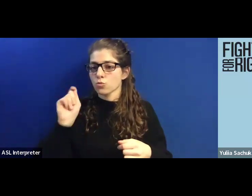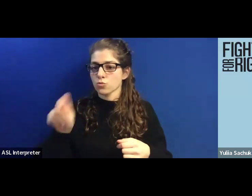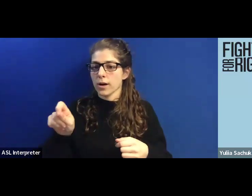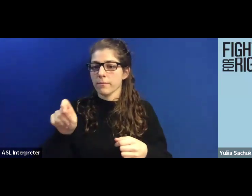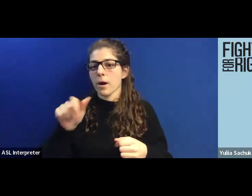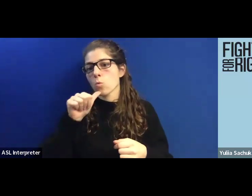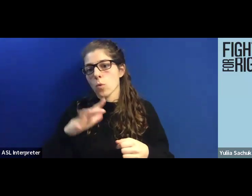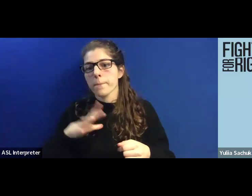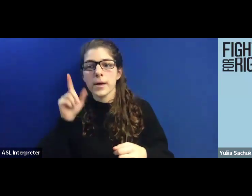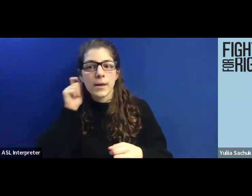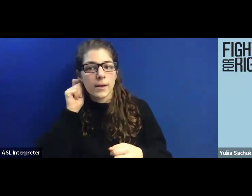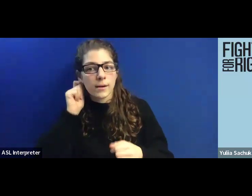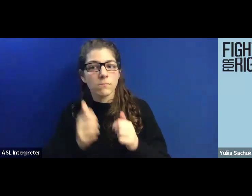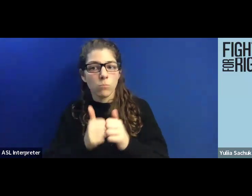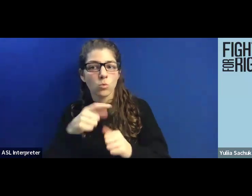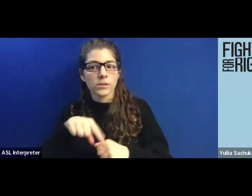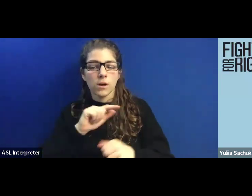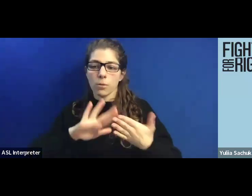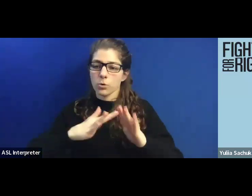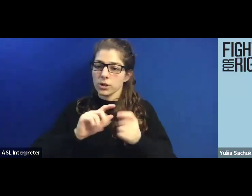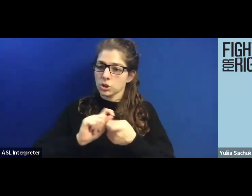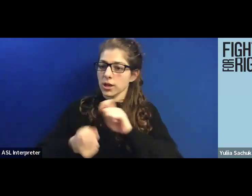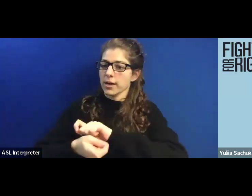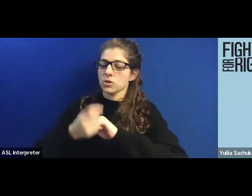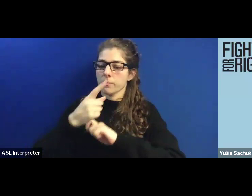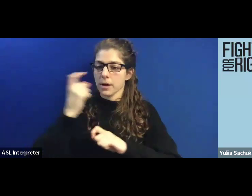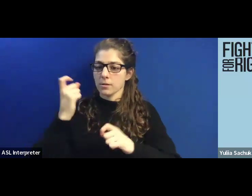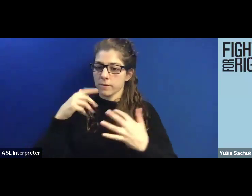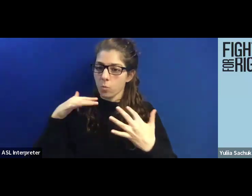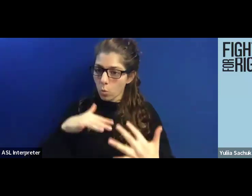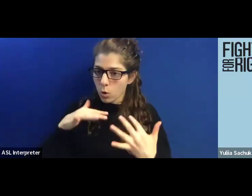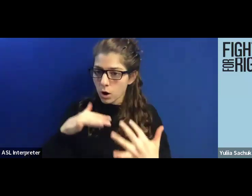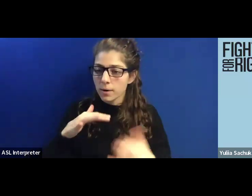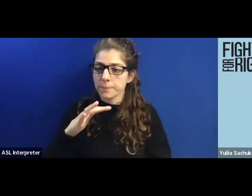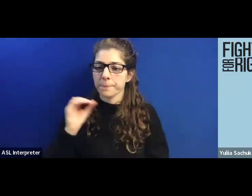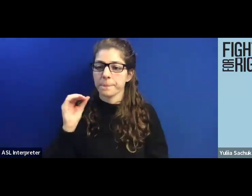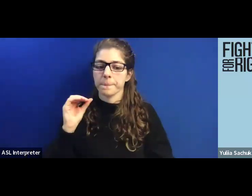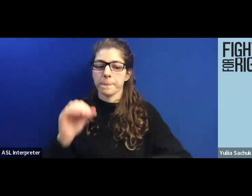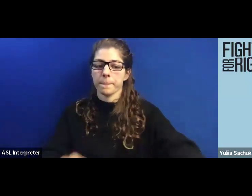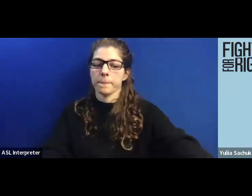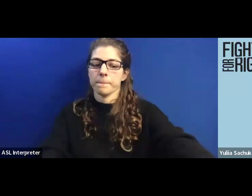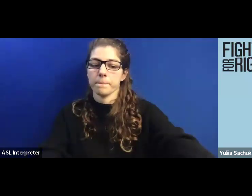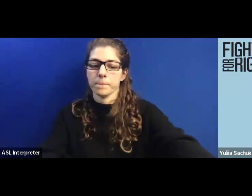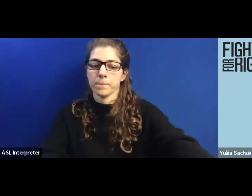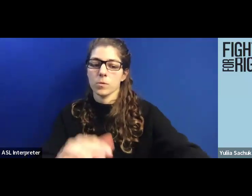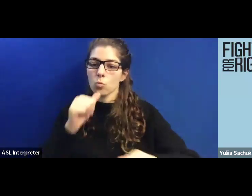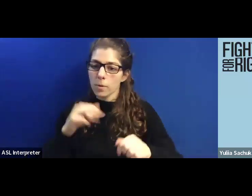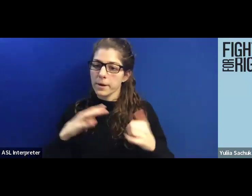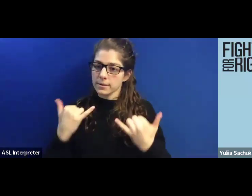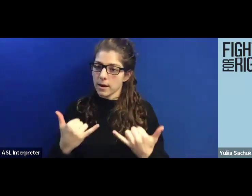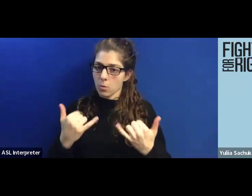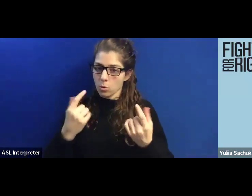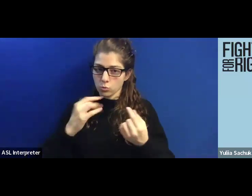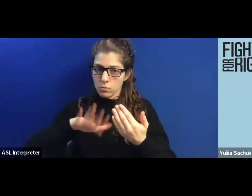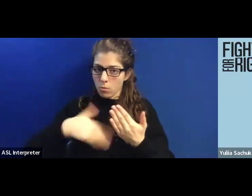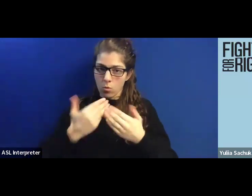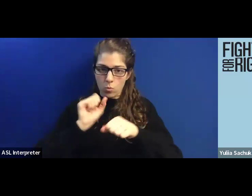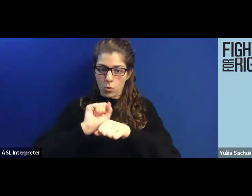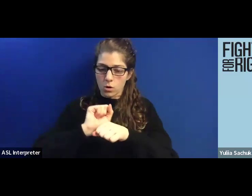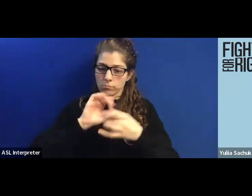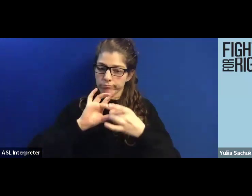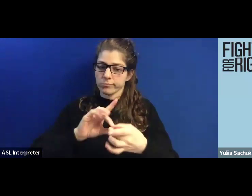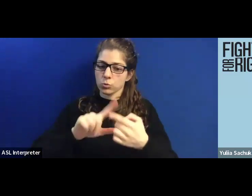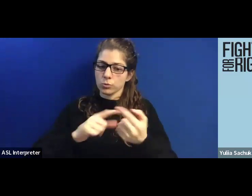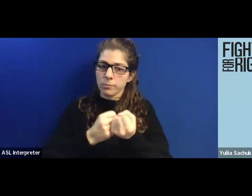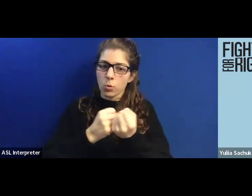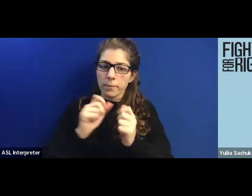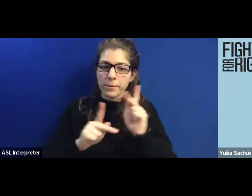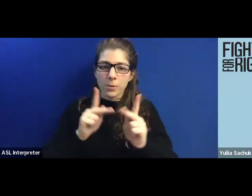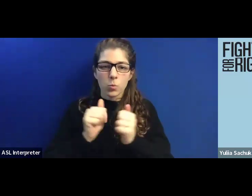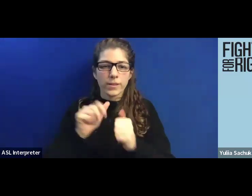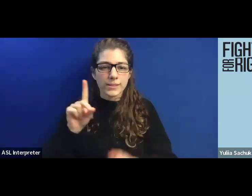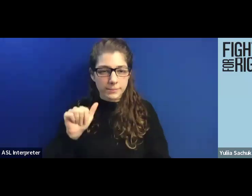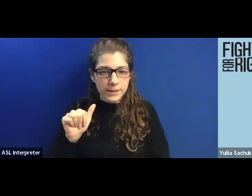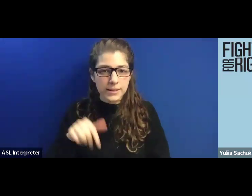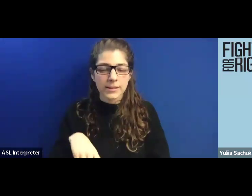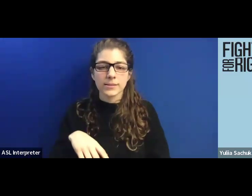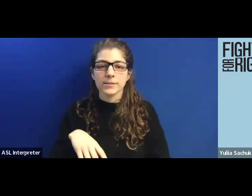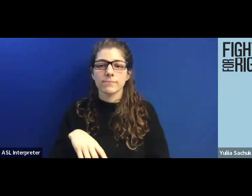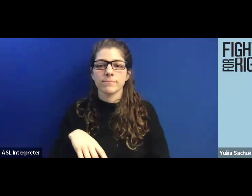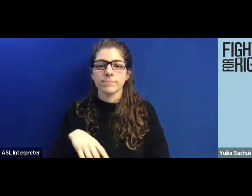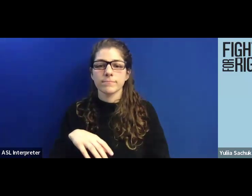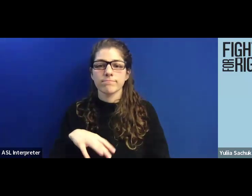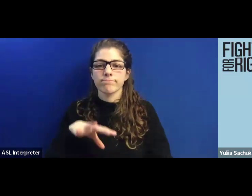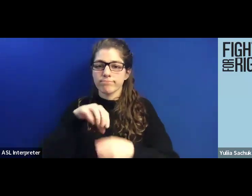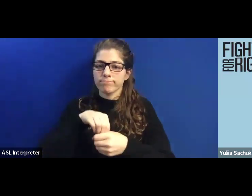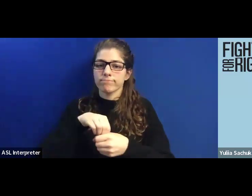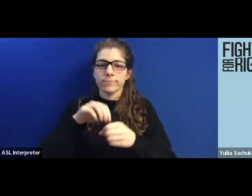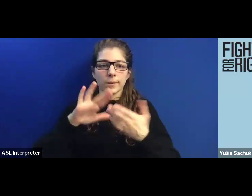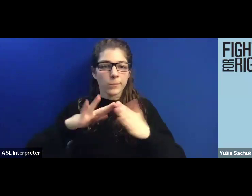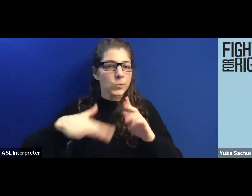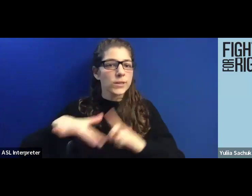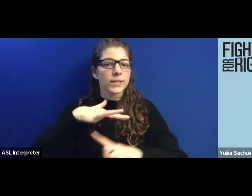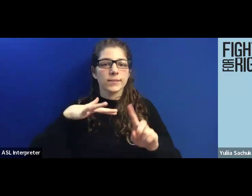Our community change because of war and women now doing all work regarding support people with disabilities in their communities and their families.